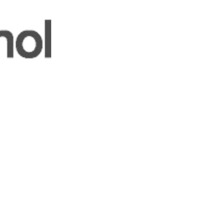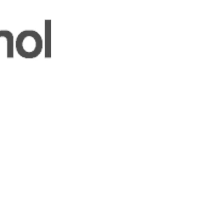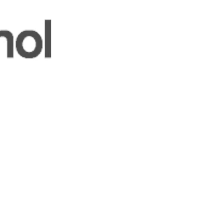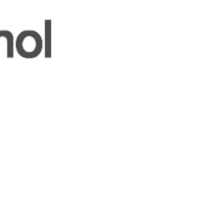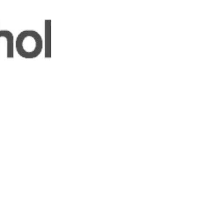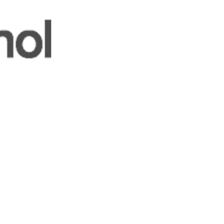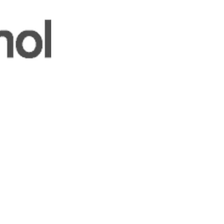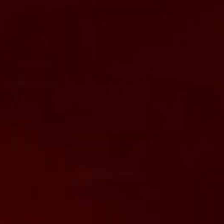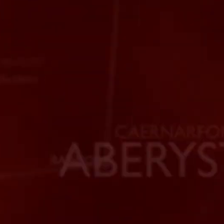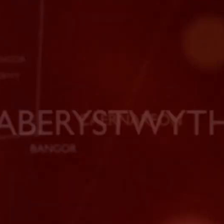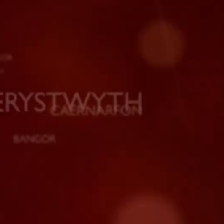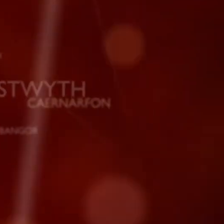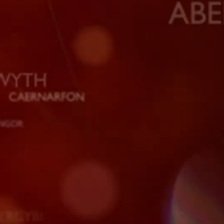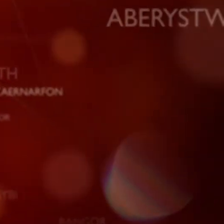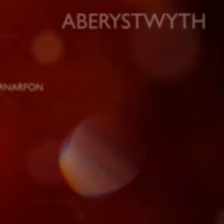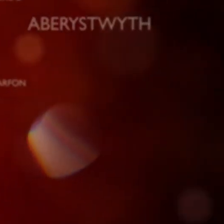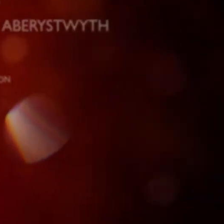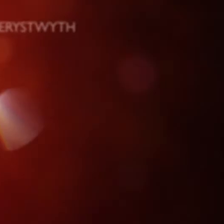Awenau is supported by the Elinor Wyn Roberts and Graham Laker memorial funds.